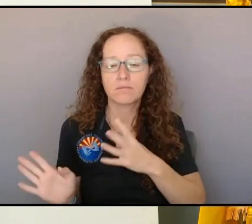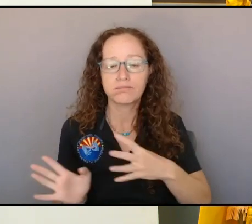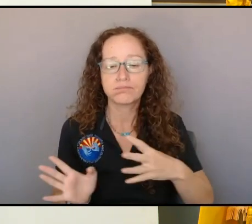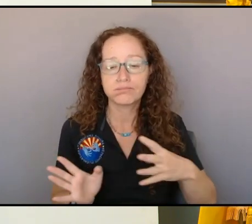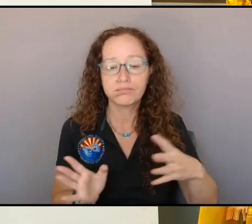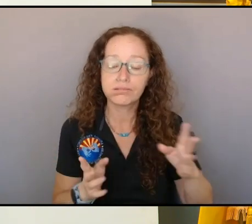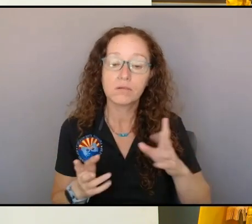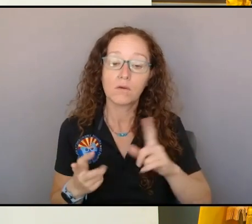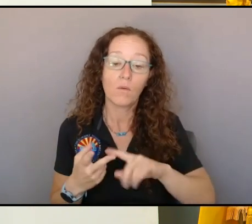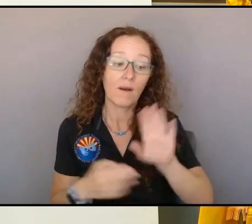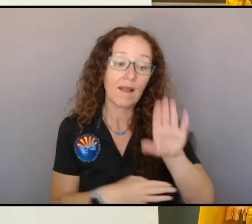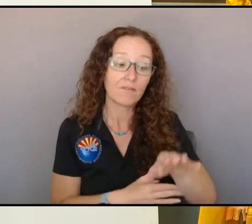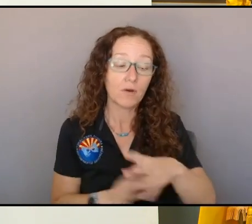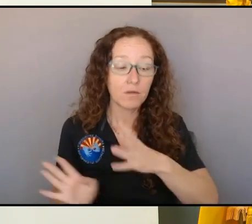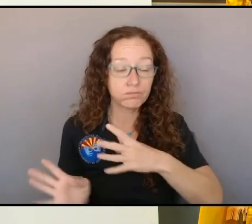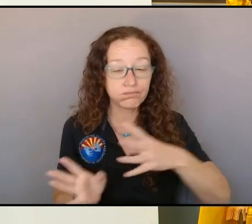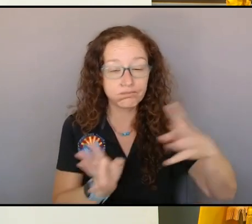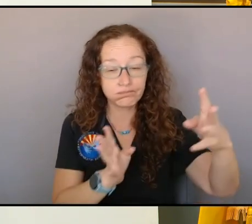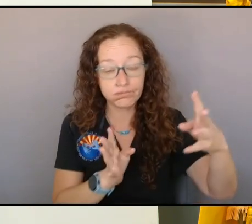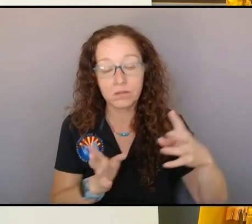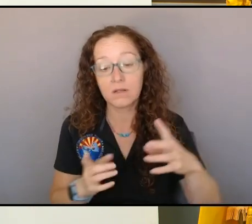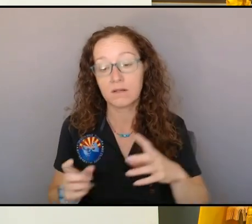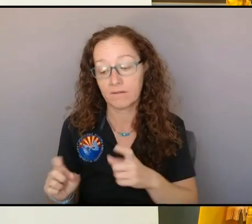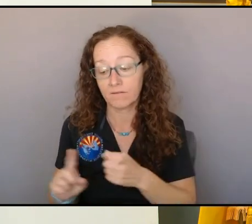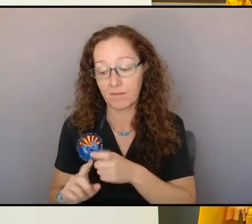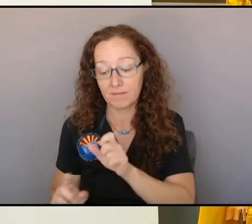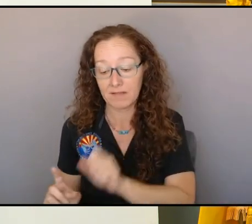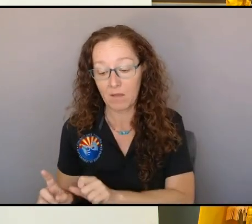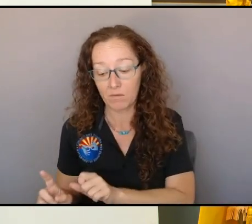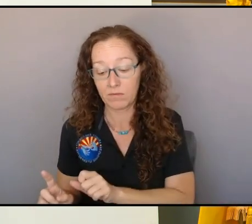on to the next slide, and this is our precipitation outlook.